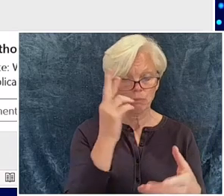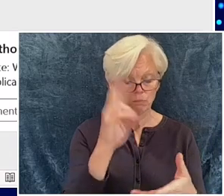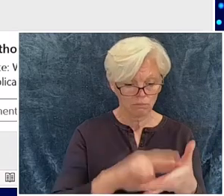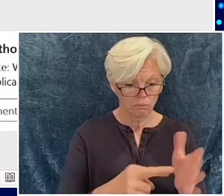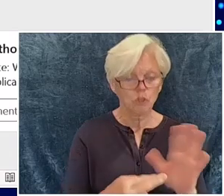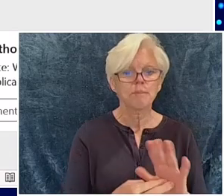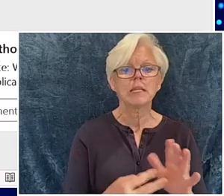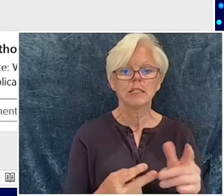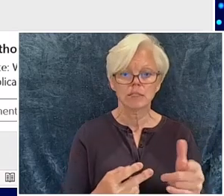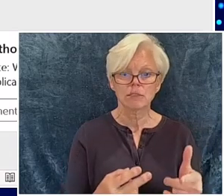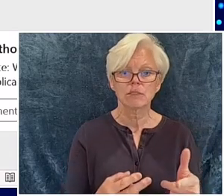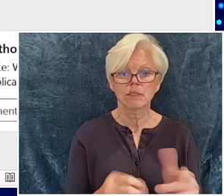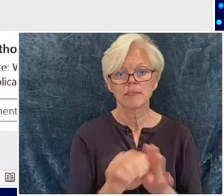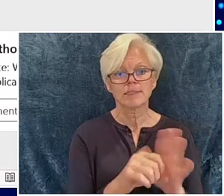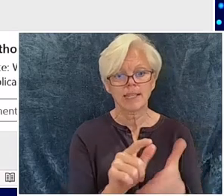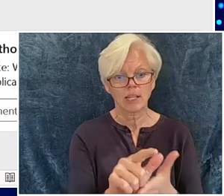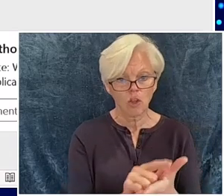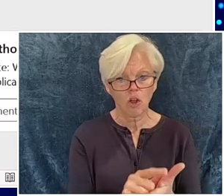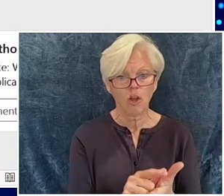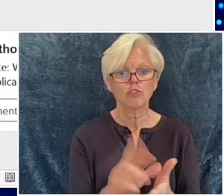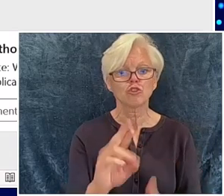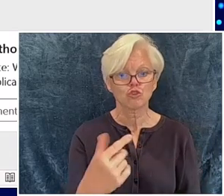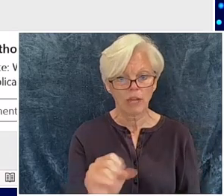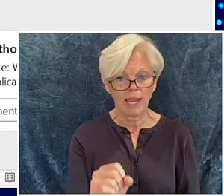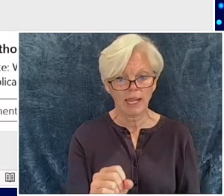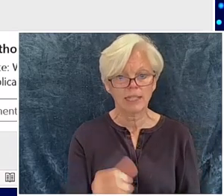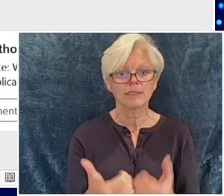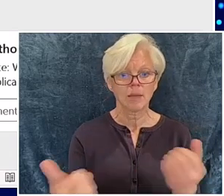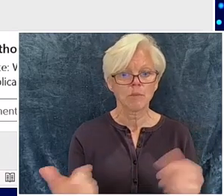initial approval for state authorization of distance education.